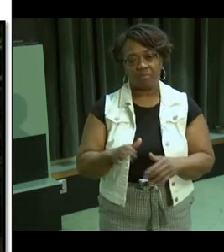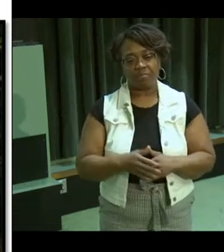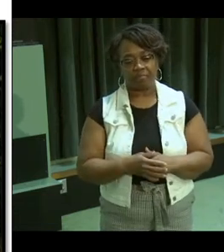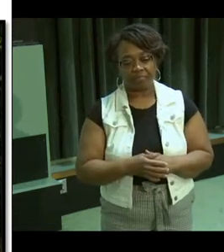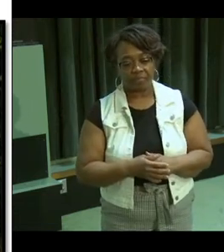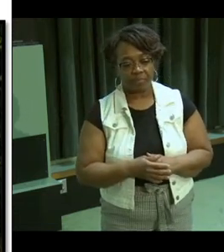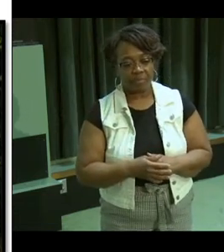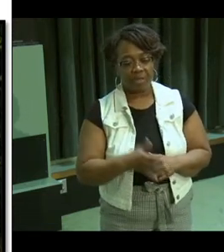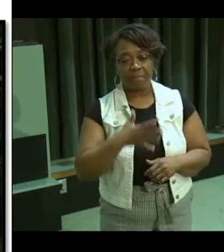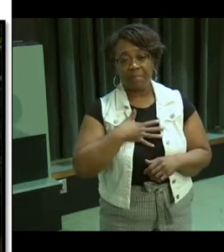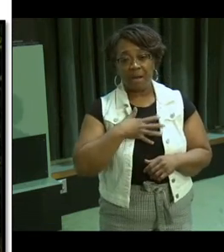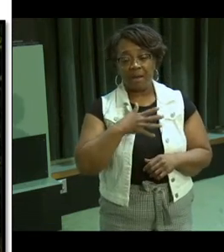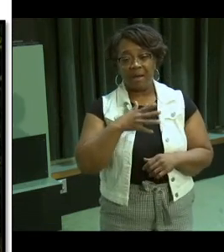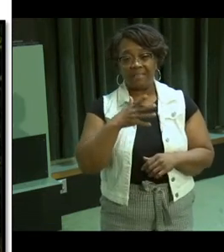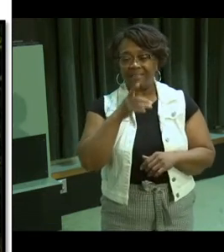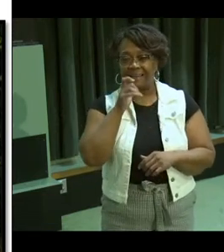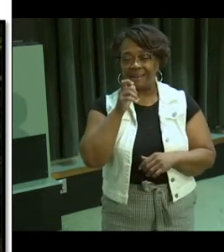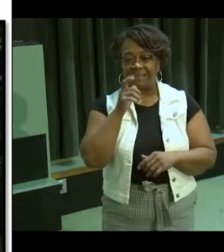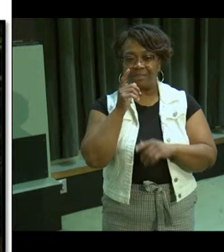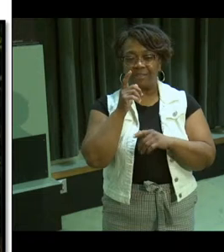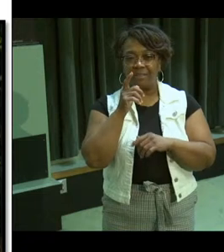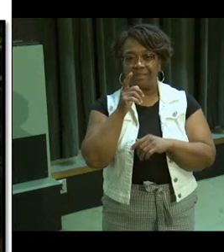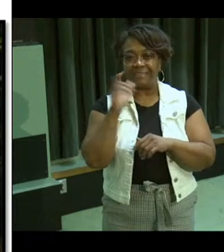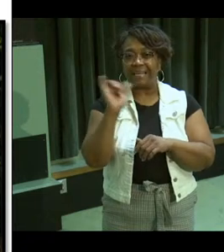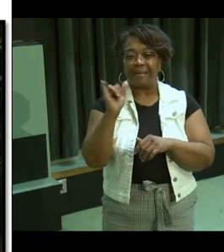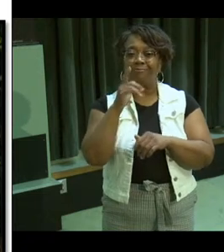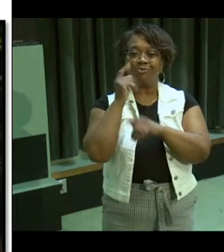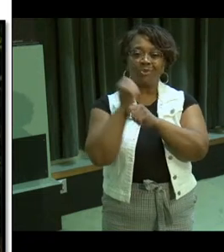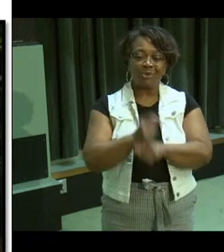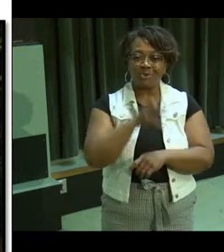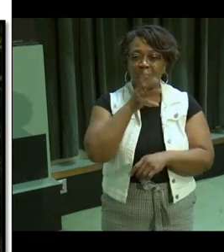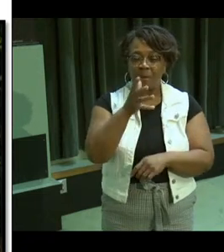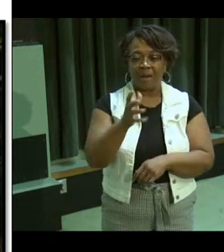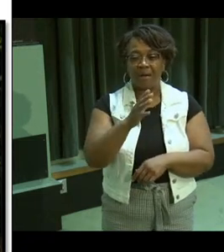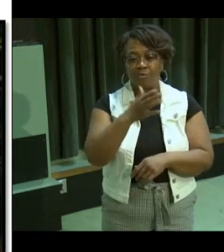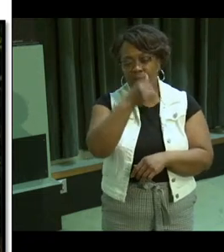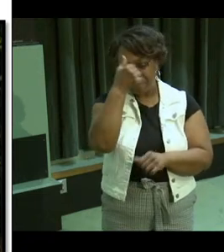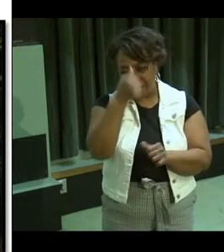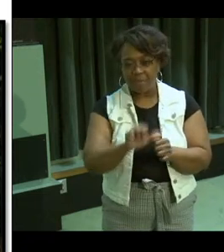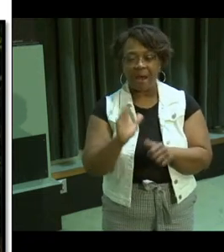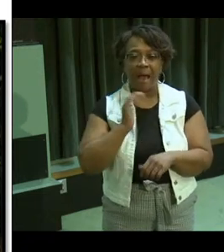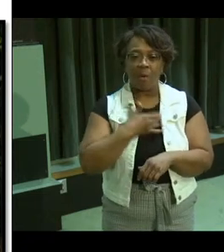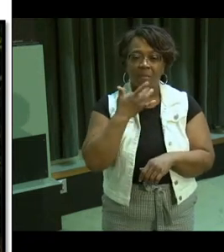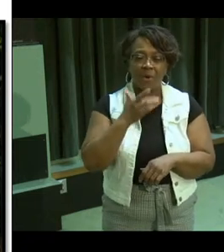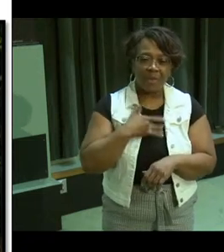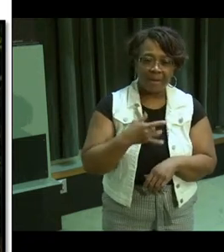workers. She never like traditional grandma. She never